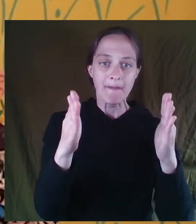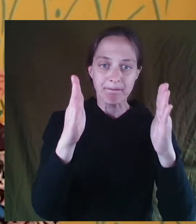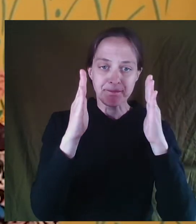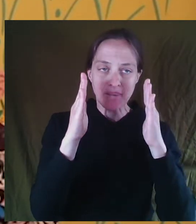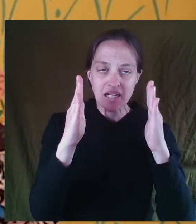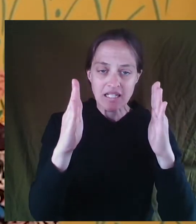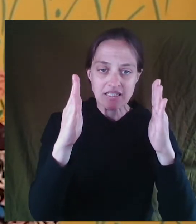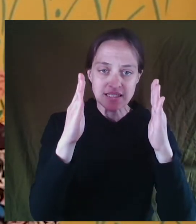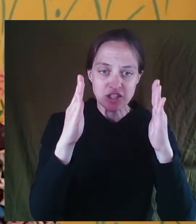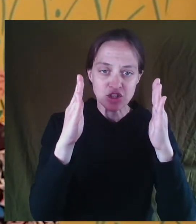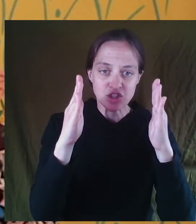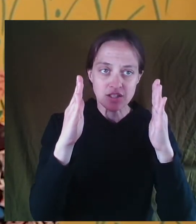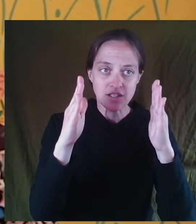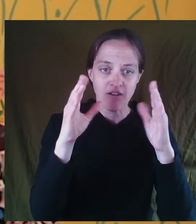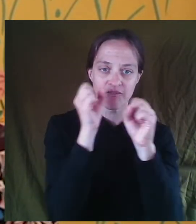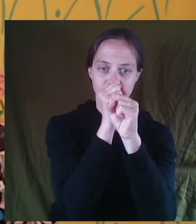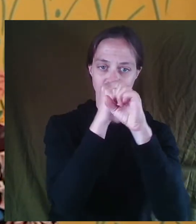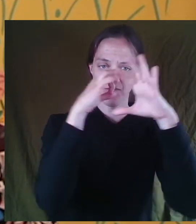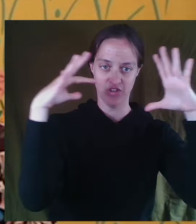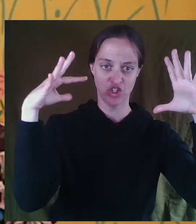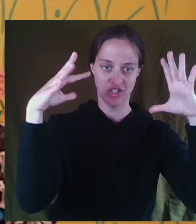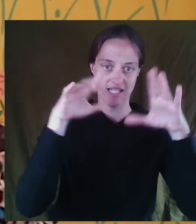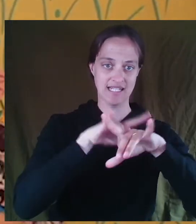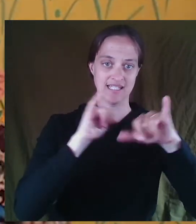Listen carefully and we're gonna visualize as I read.